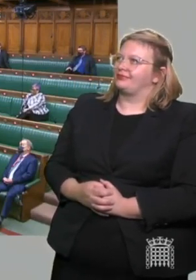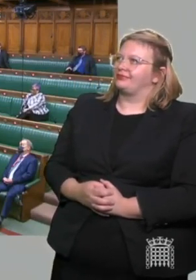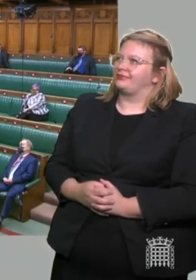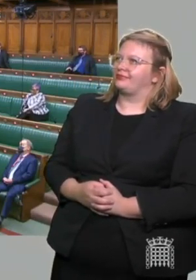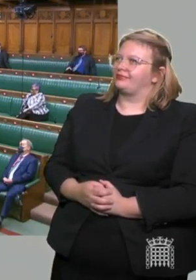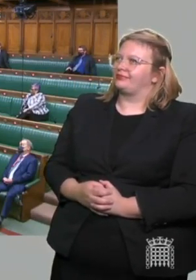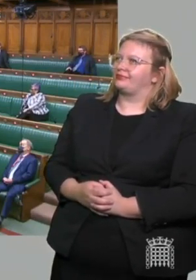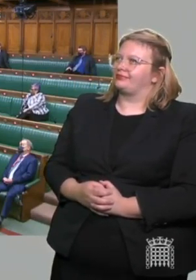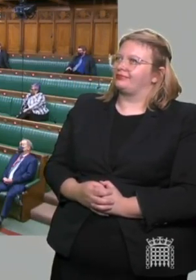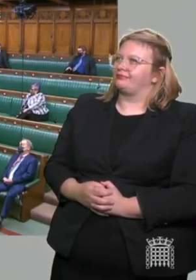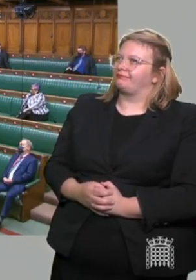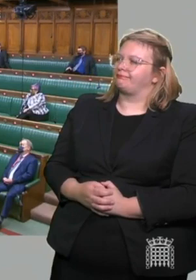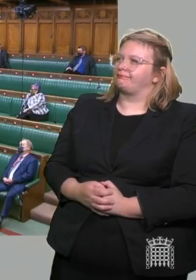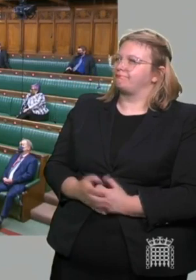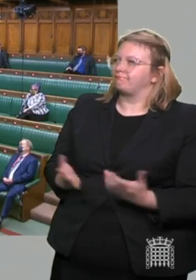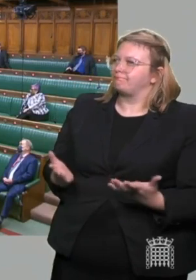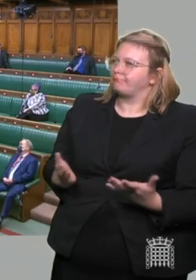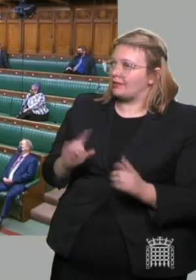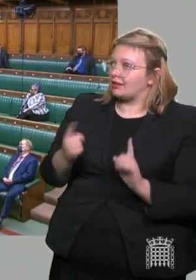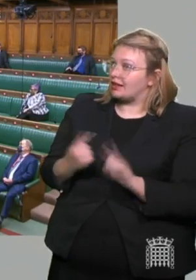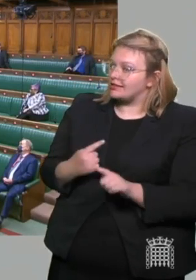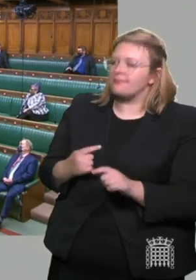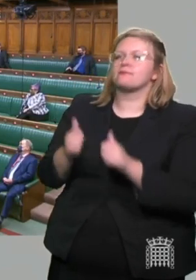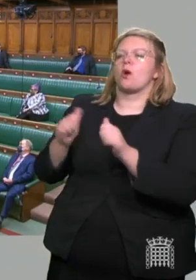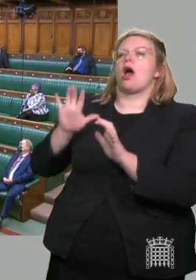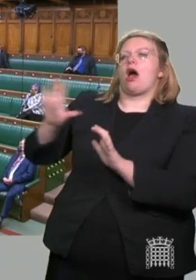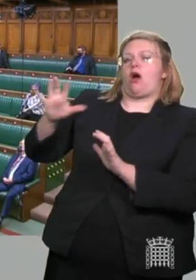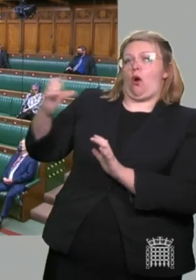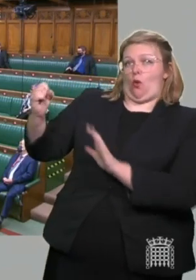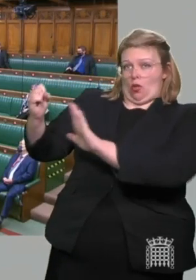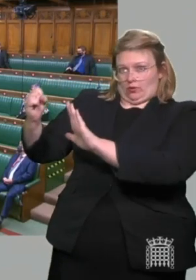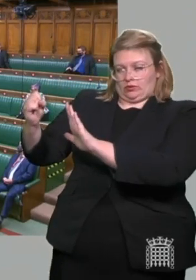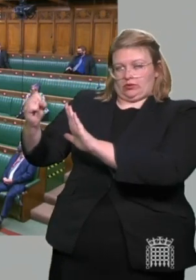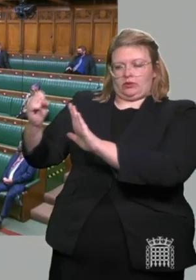We will try to come back to that question, and I will go to the Leader of the Opposition,